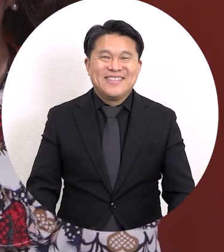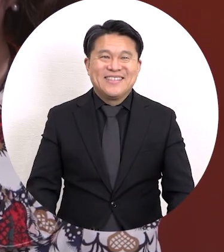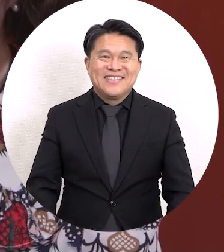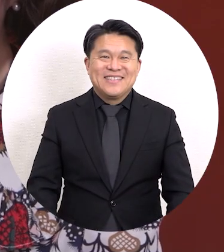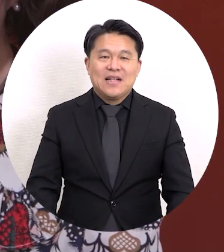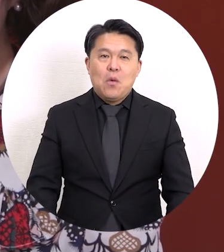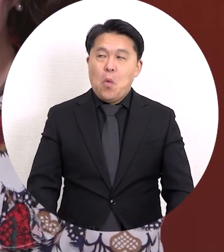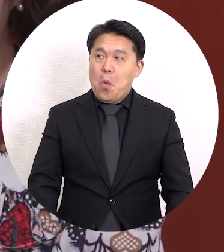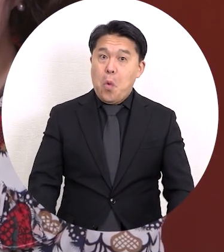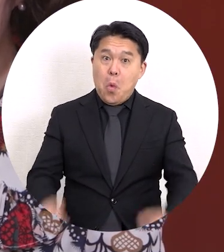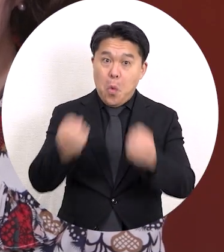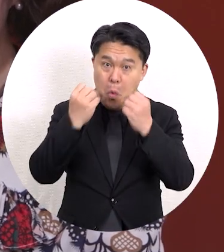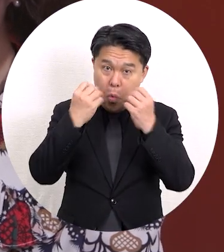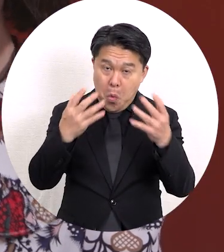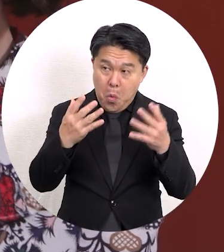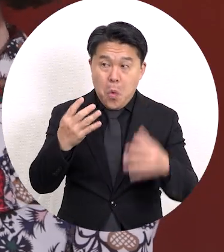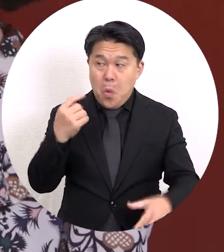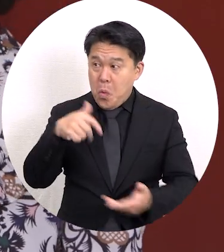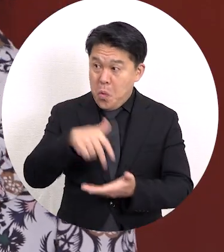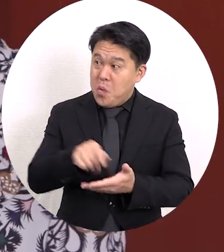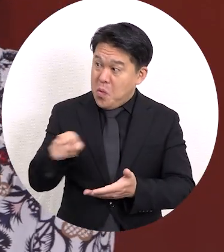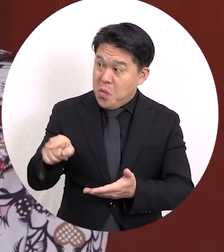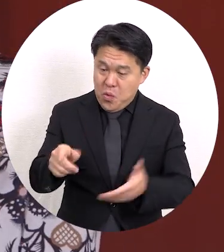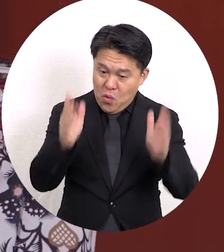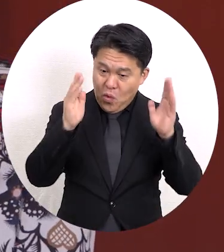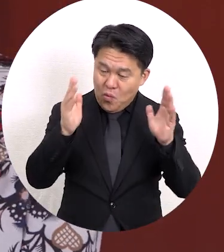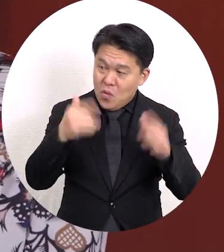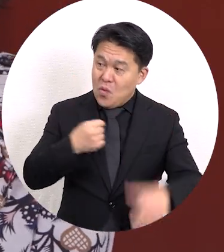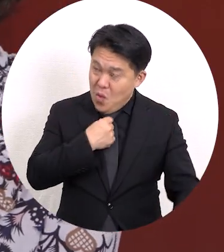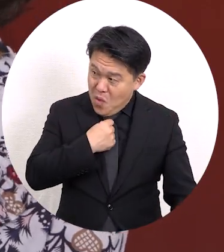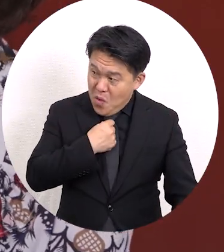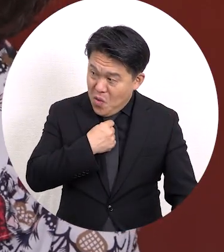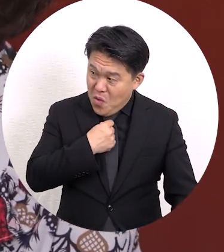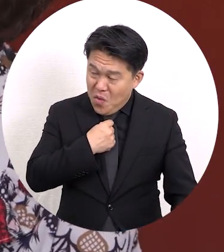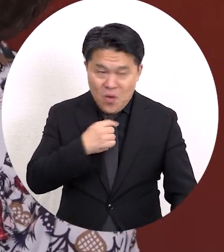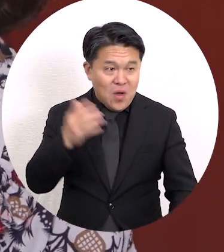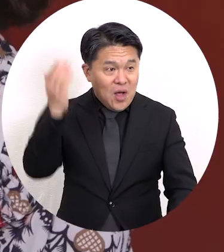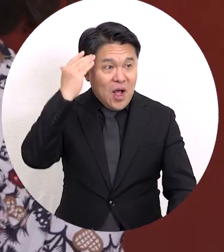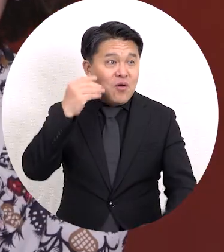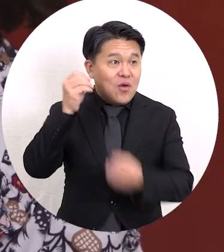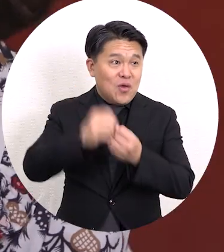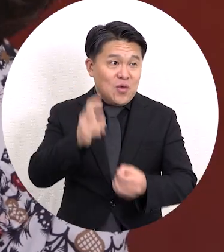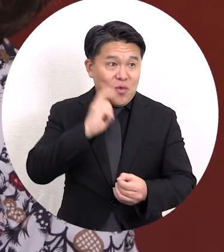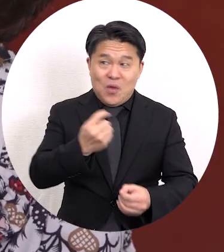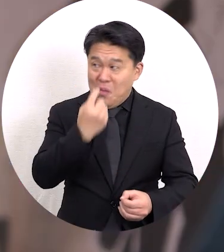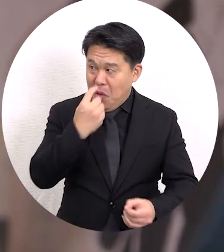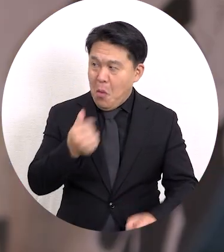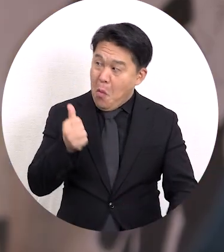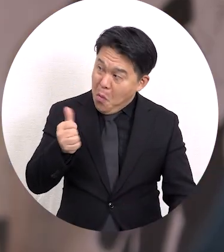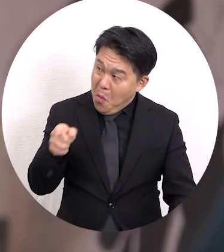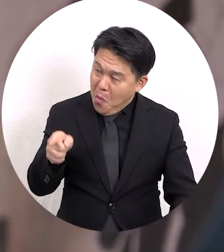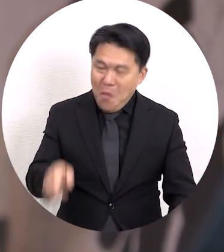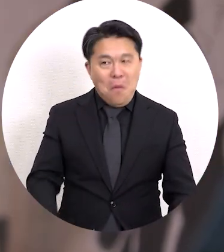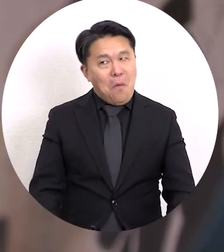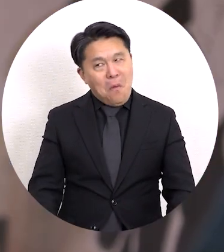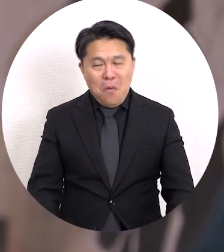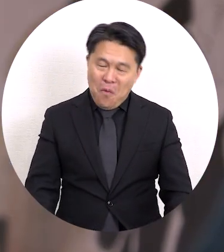It’s quite a fresh perspective study traditional Korean music theory when you miss studying! Got it.